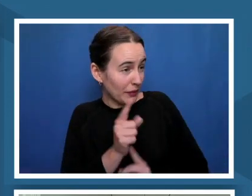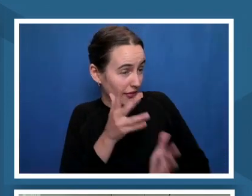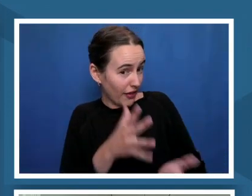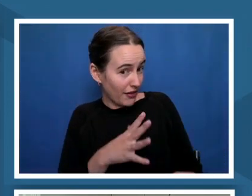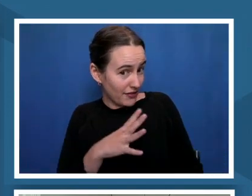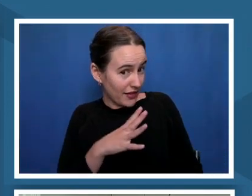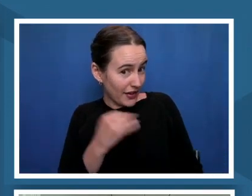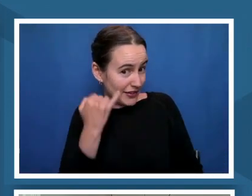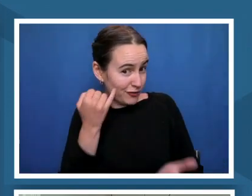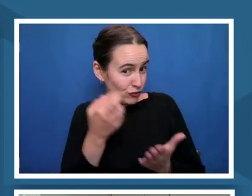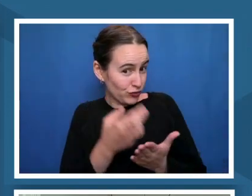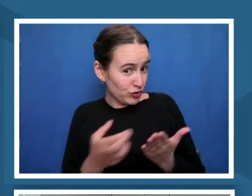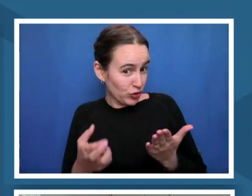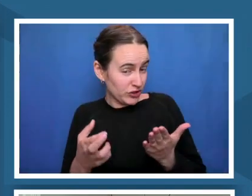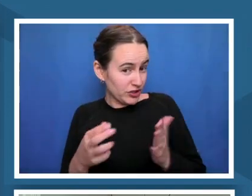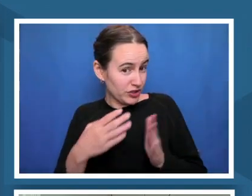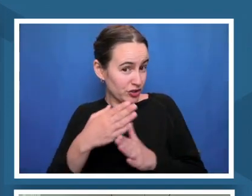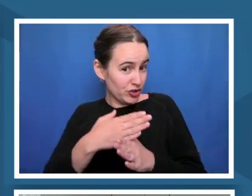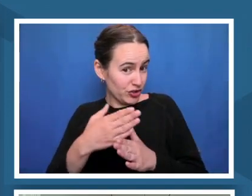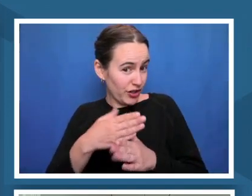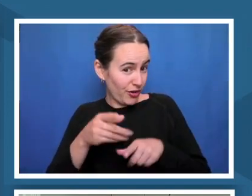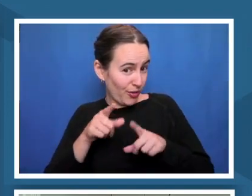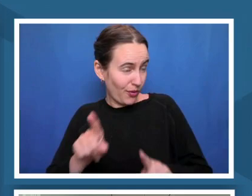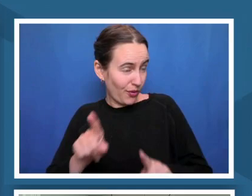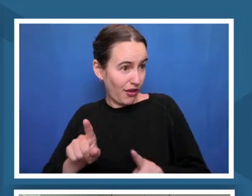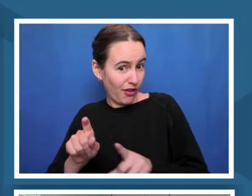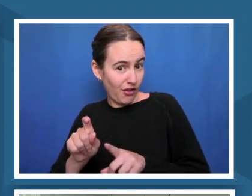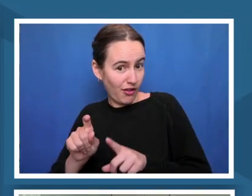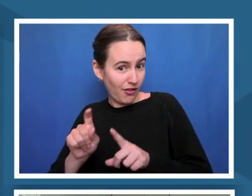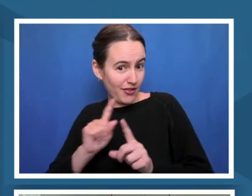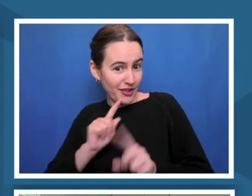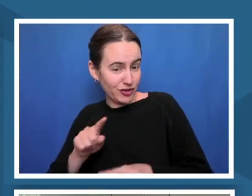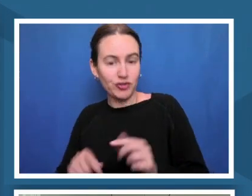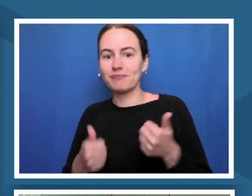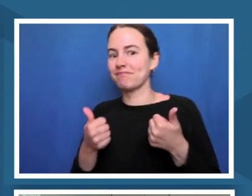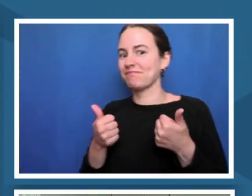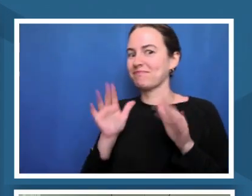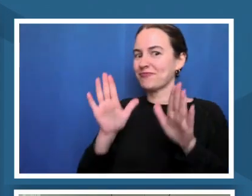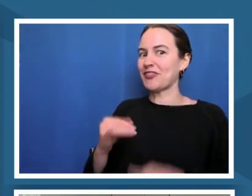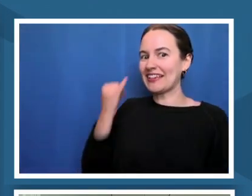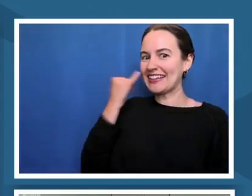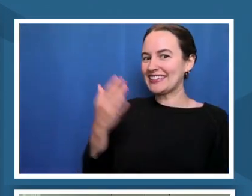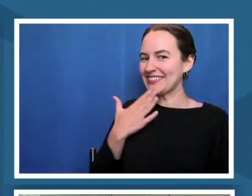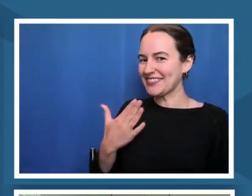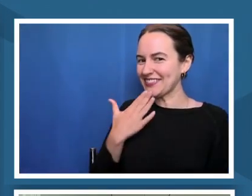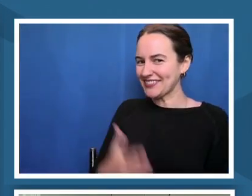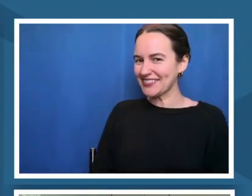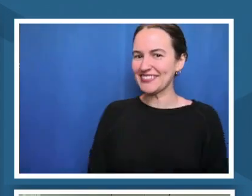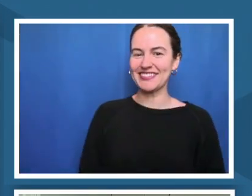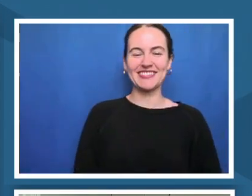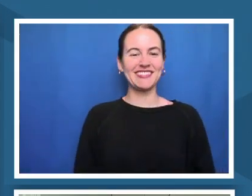up on the screen while they're answering this question that's a great idea thank